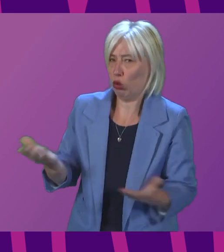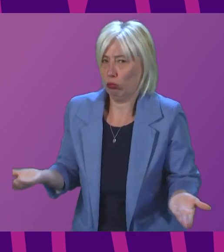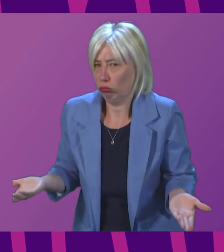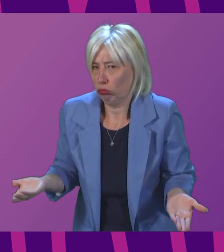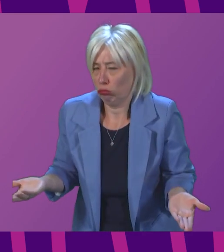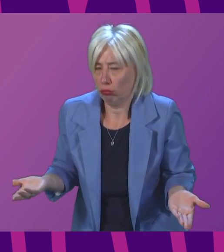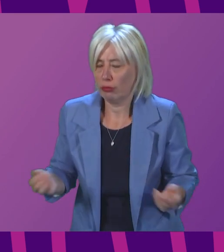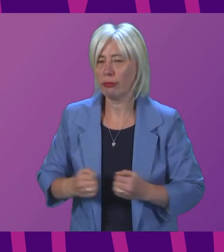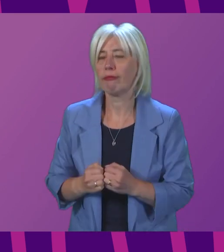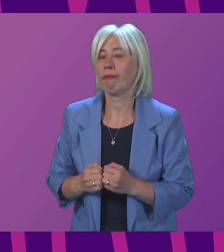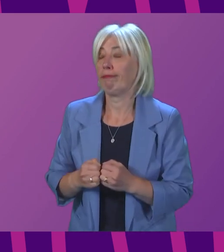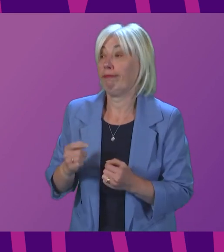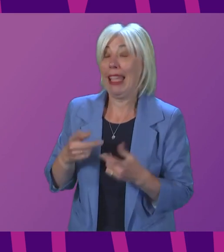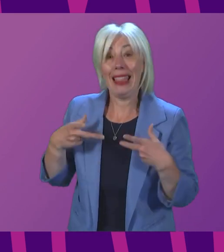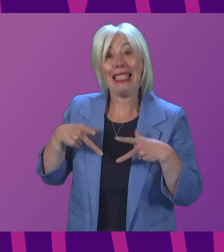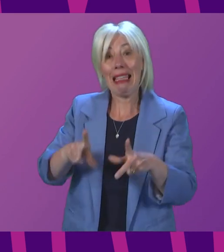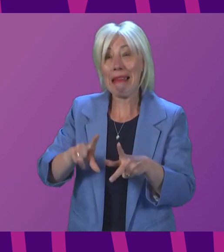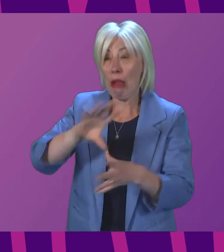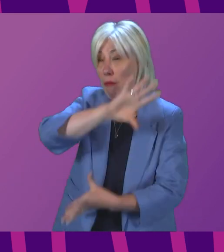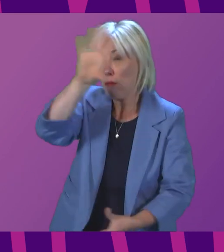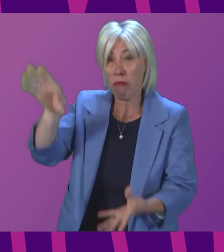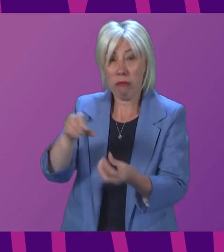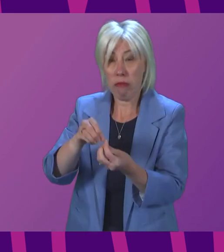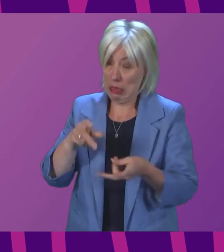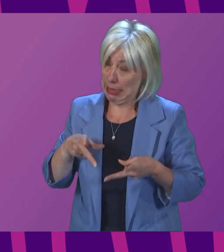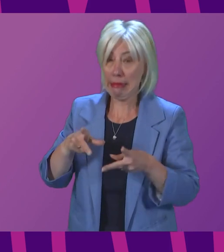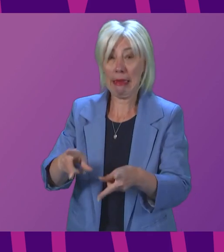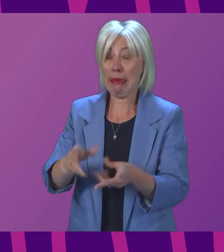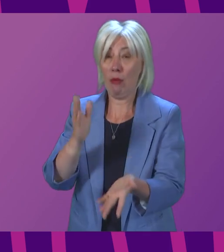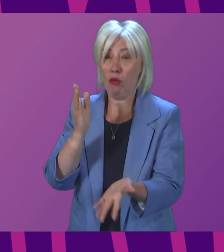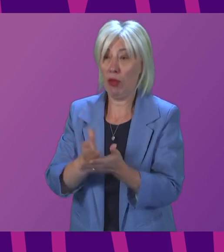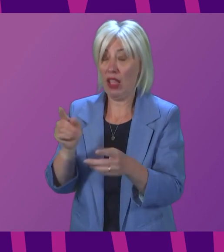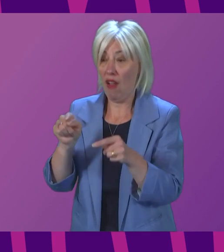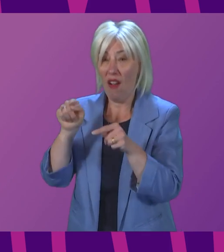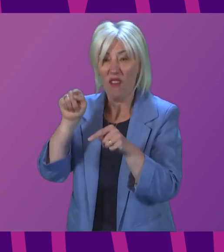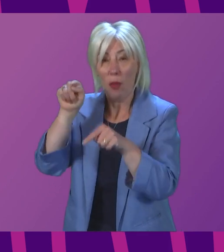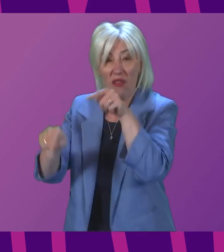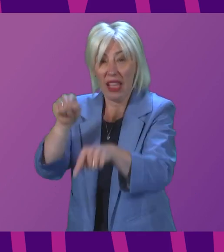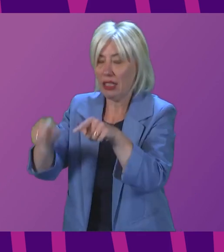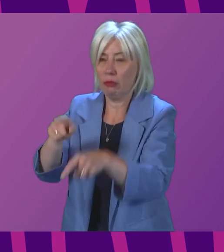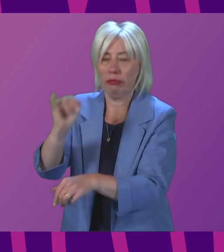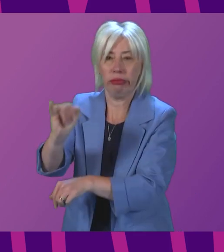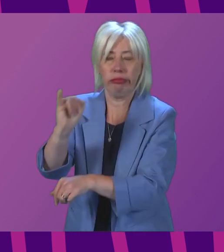The problem is that the whole system is stacked against victims, right from the very start.